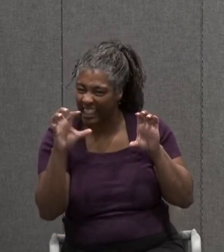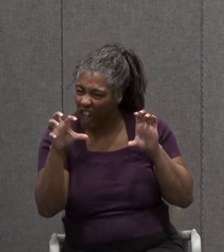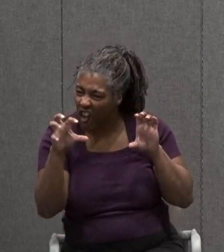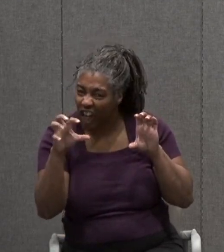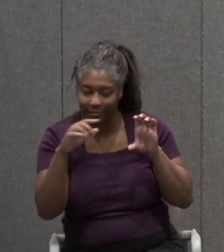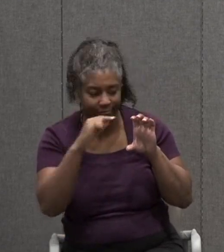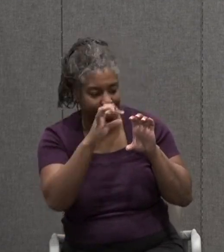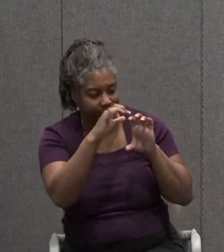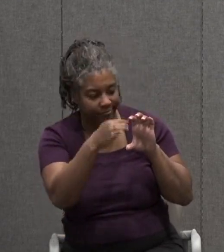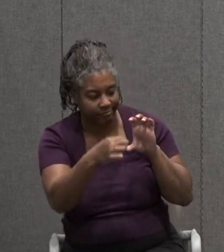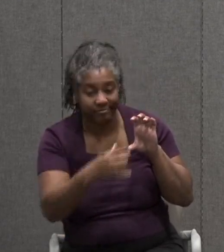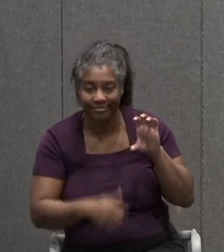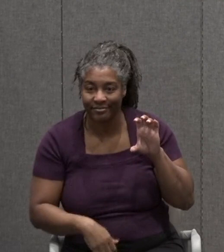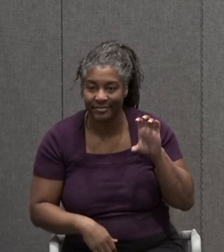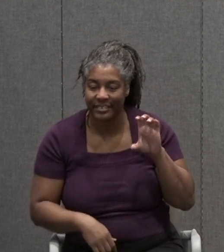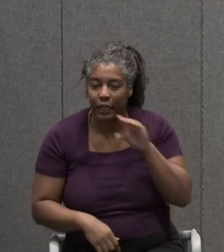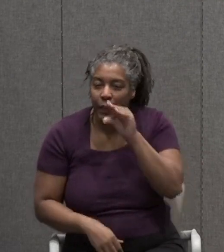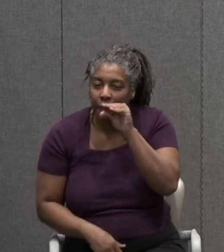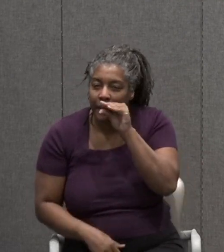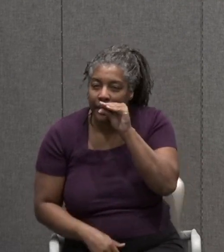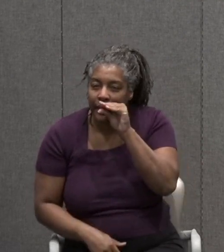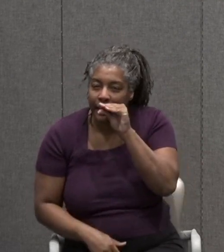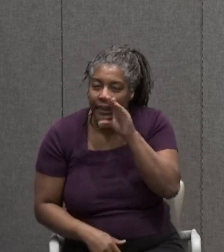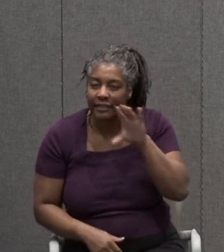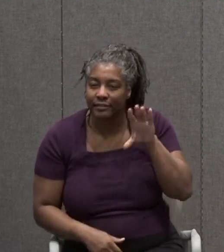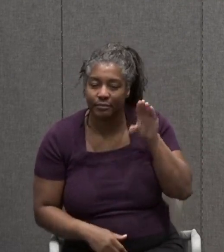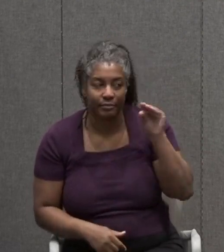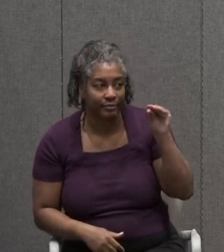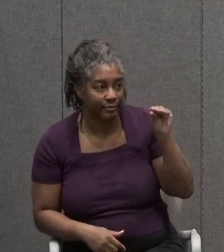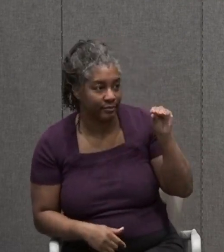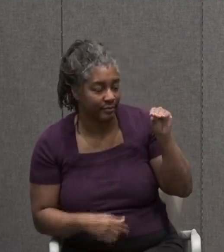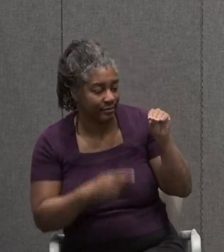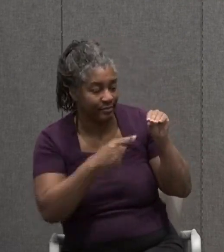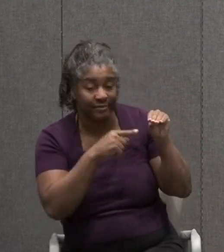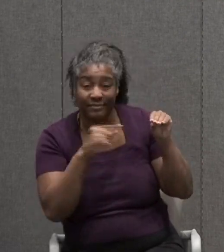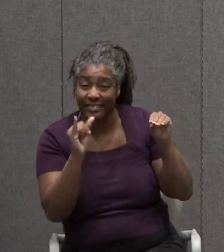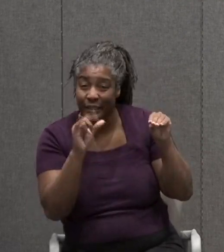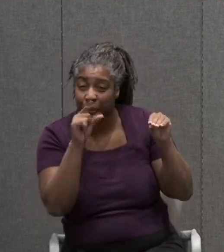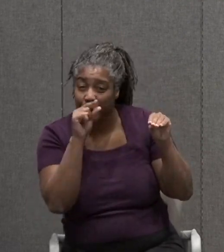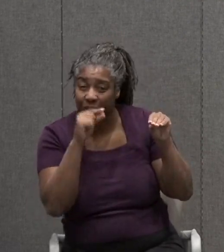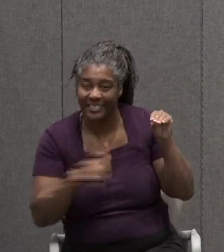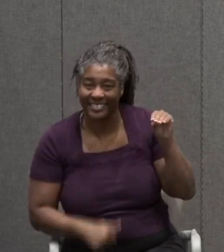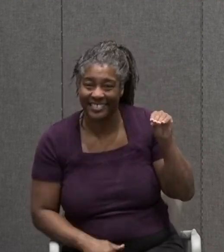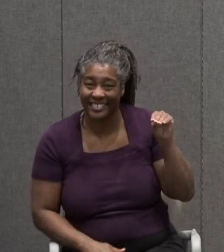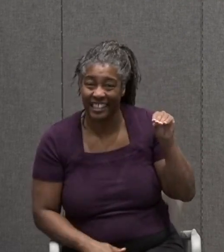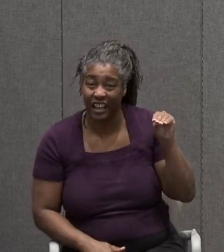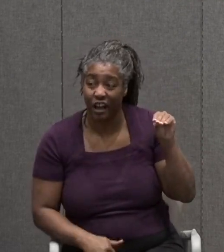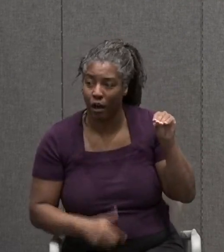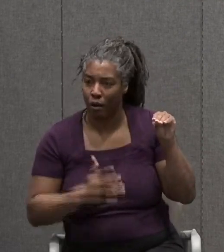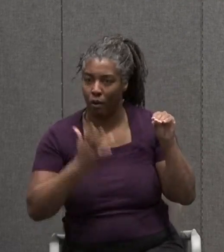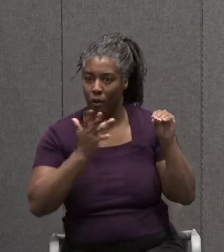and then beak, make a beak shape like a bird with your hand. And the last one is, oh my, we open it back up